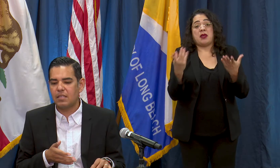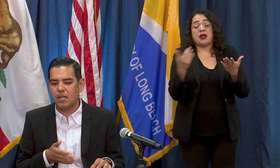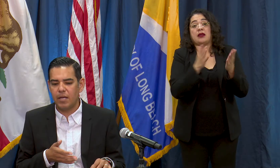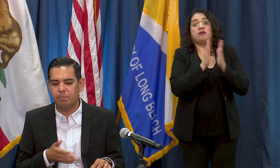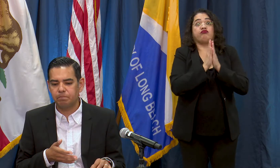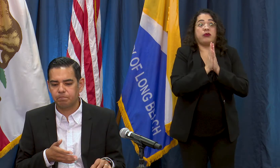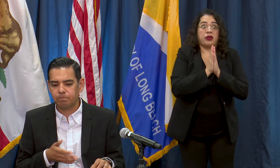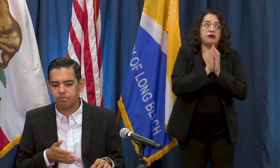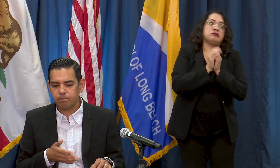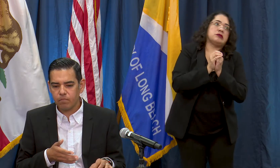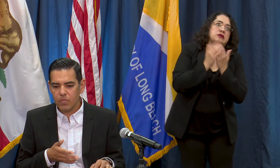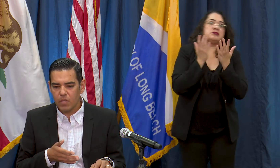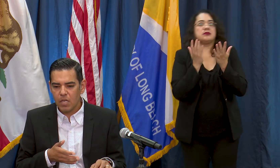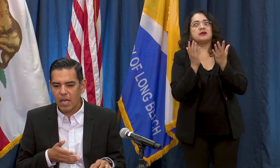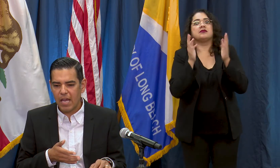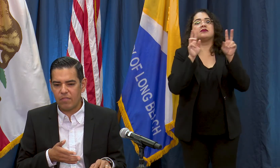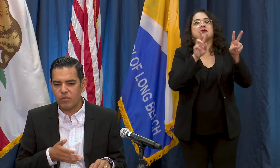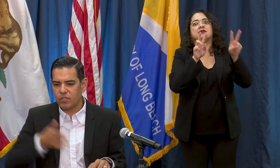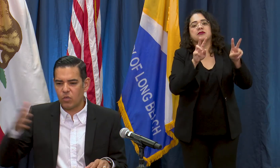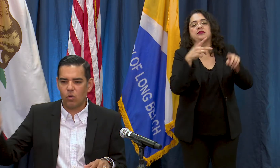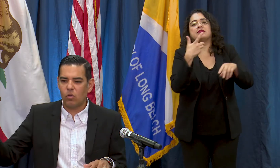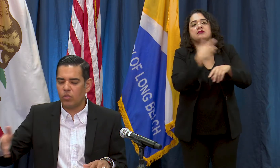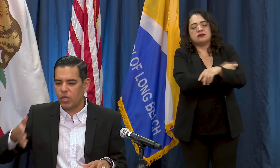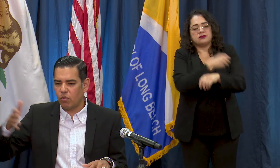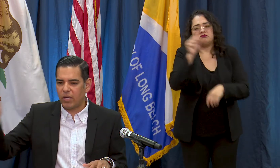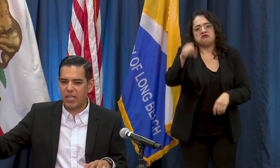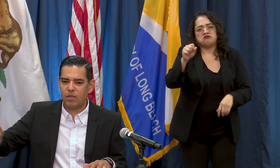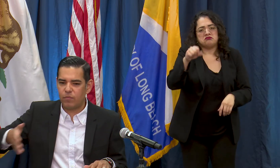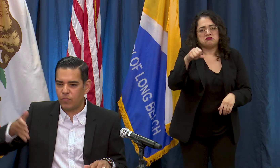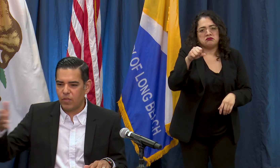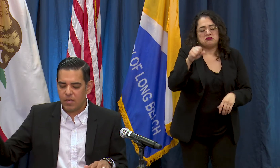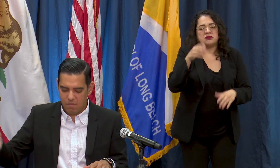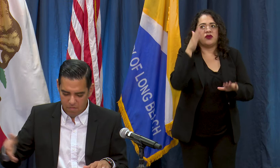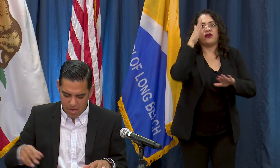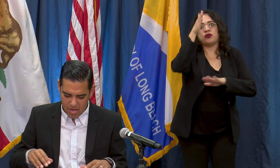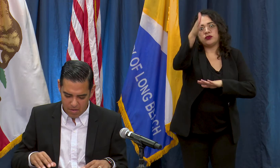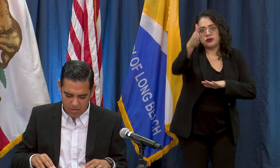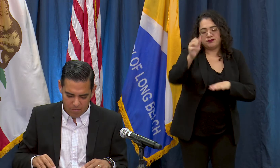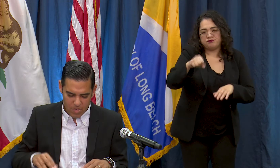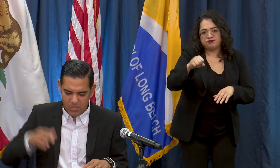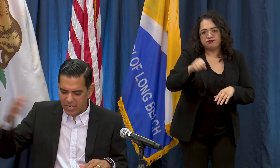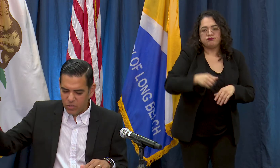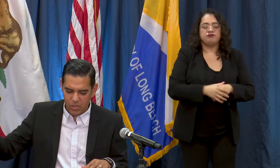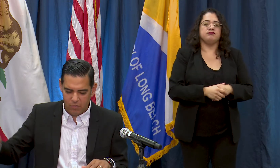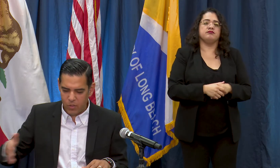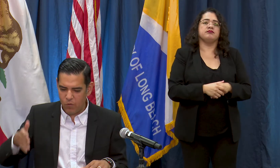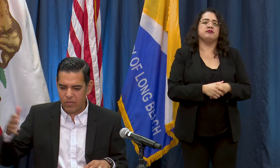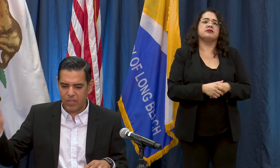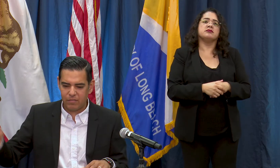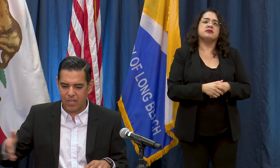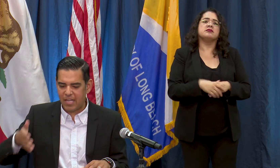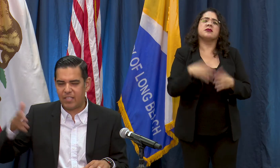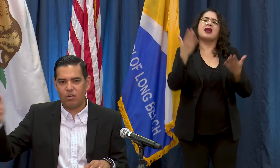and there's this whole you know kind of minimization of COVID that that I hear a